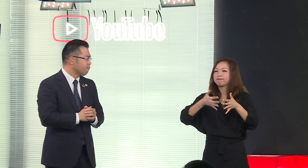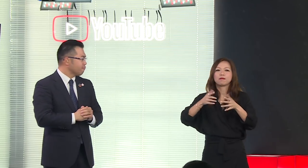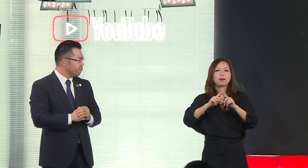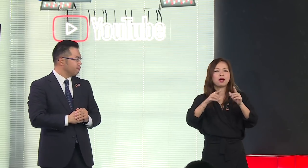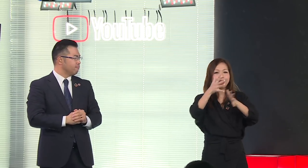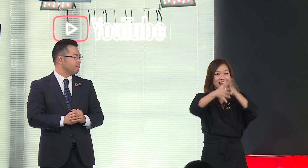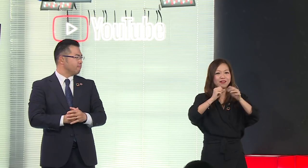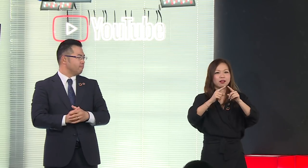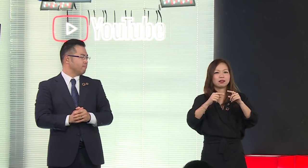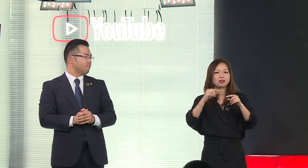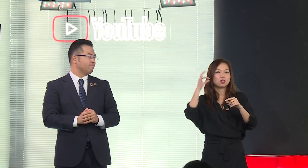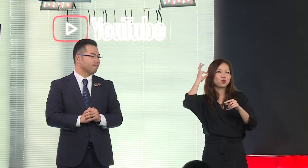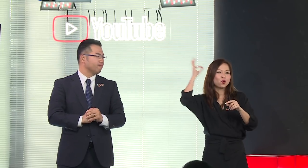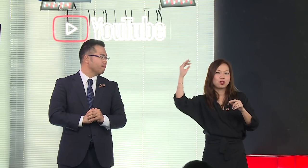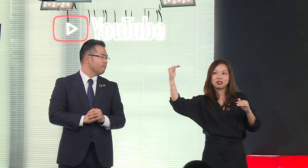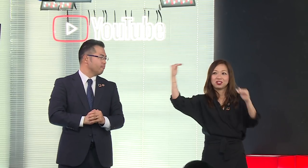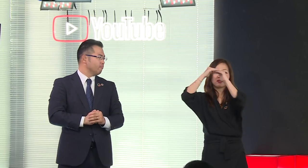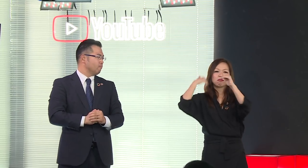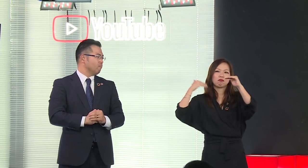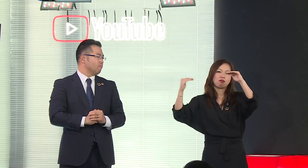more Deaf schools who will be using sign language.